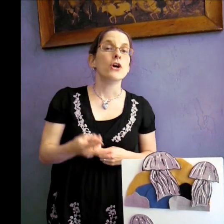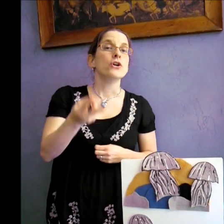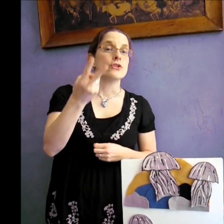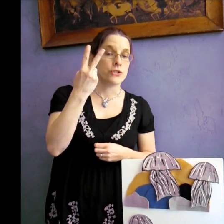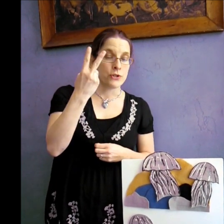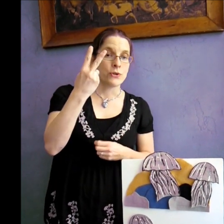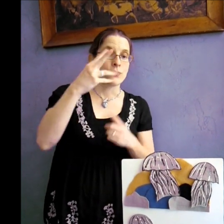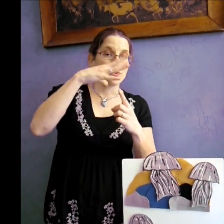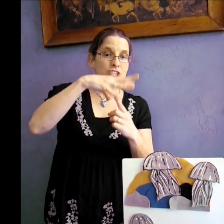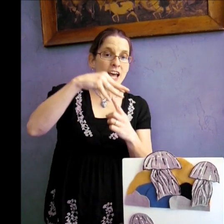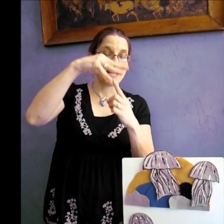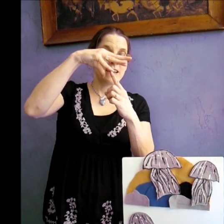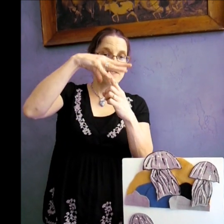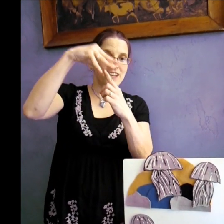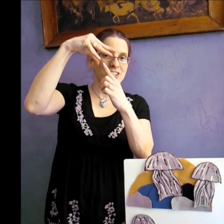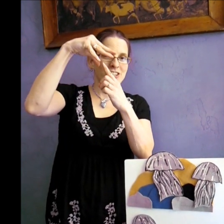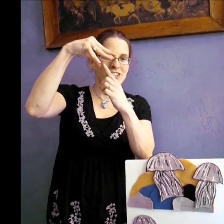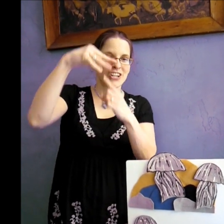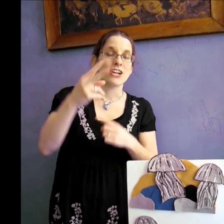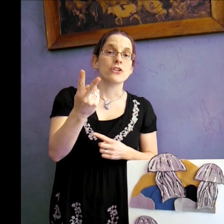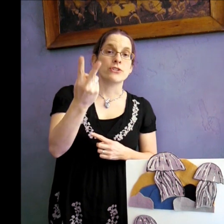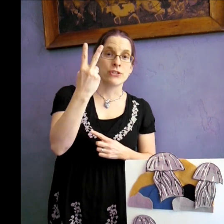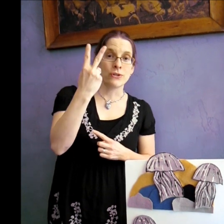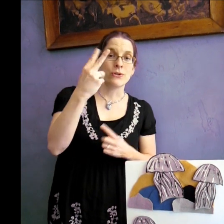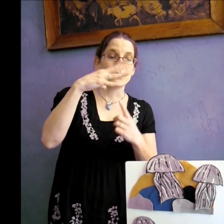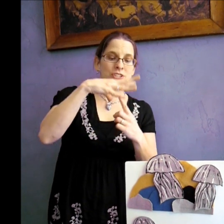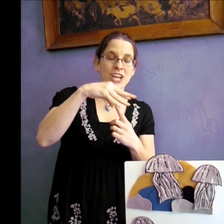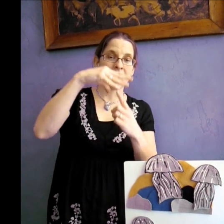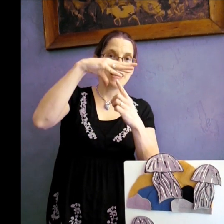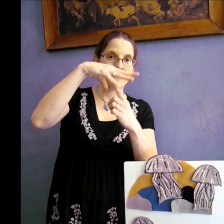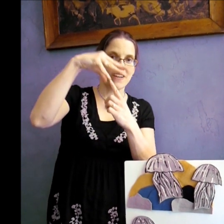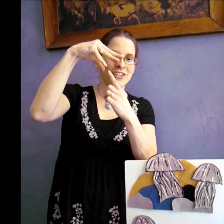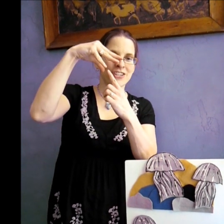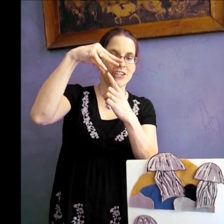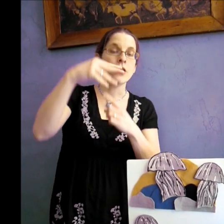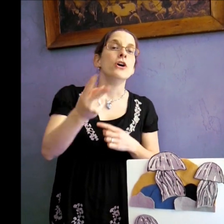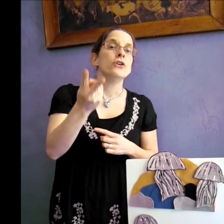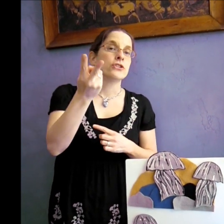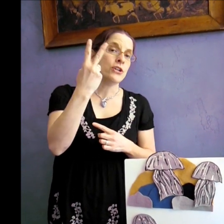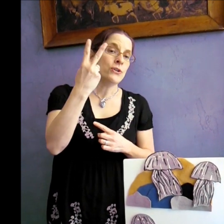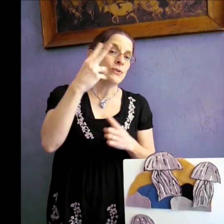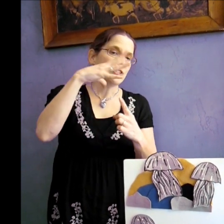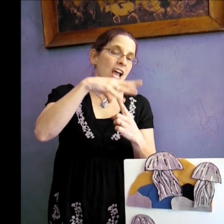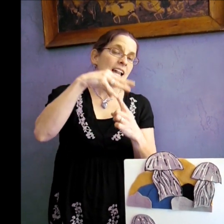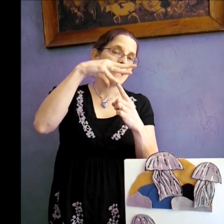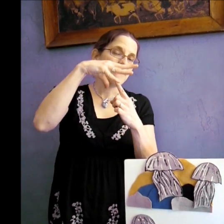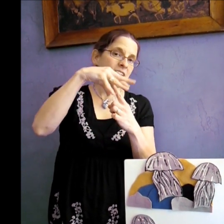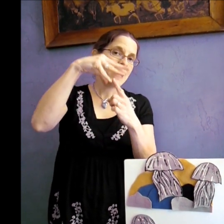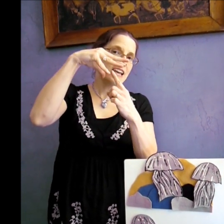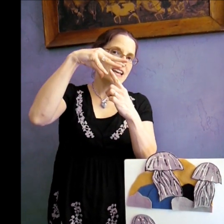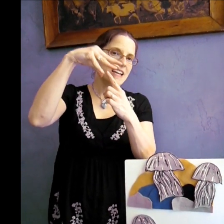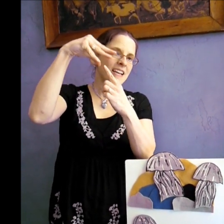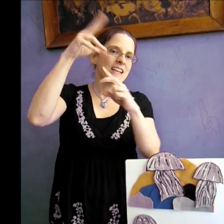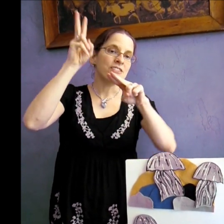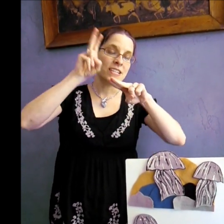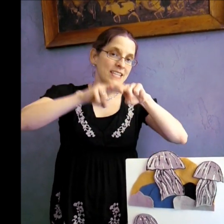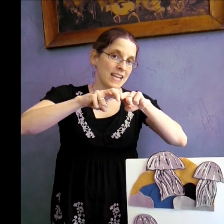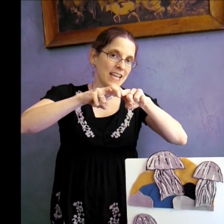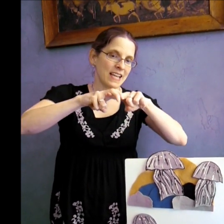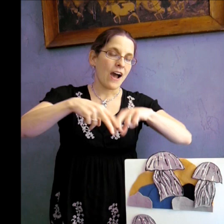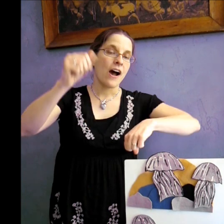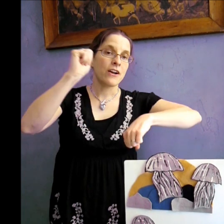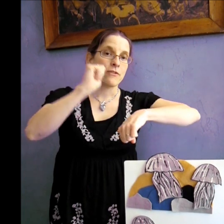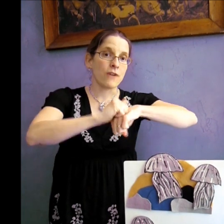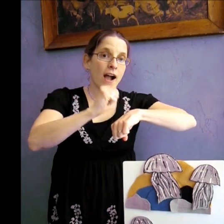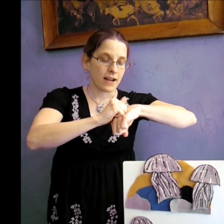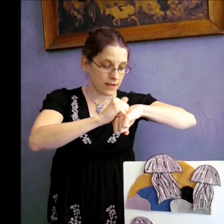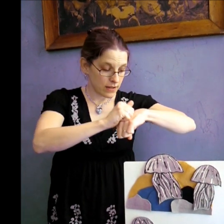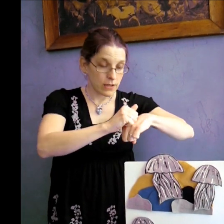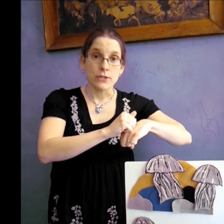TWO JELLYFISH, TWO JELLYFISH, TWO JELLYFISH SITTING on a ROCK.